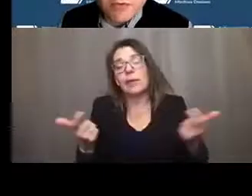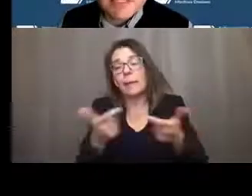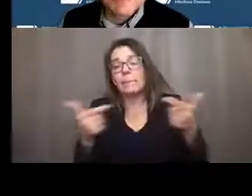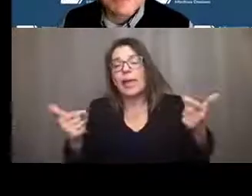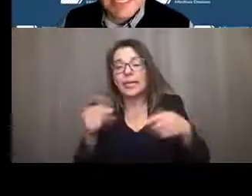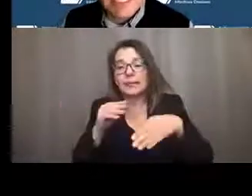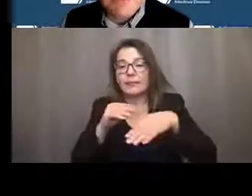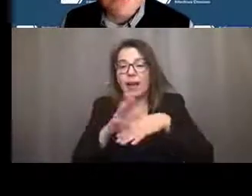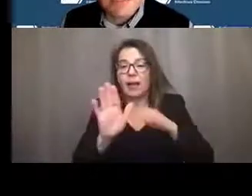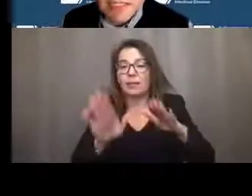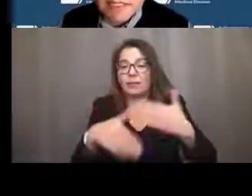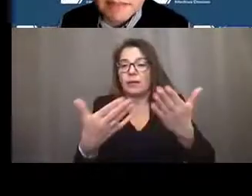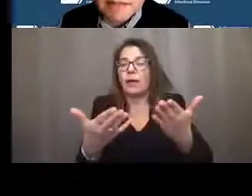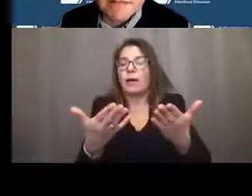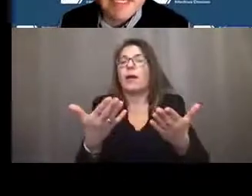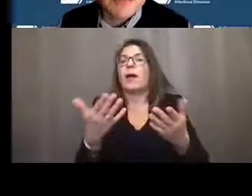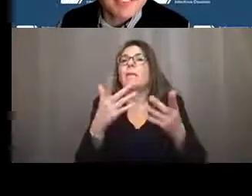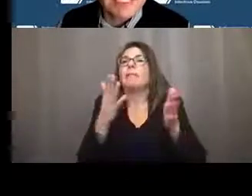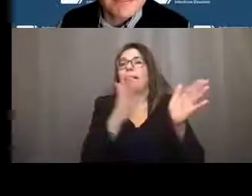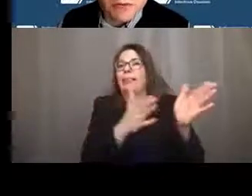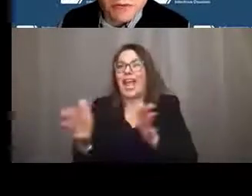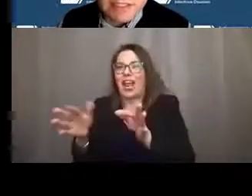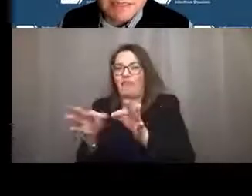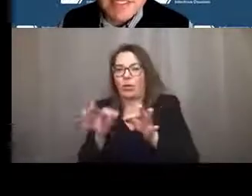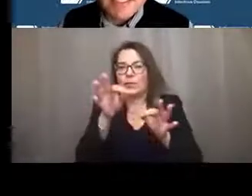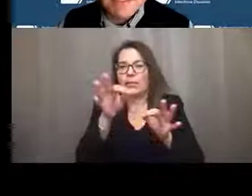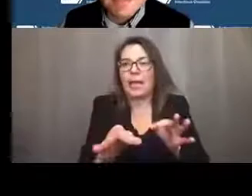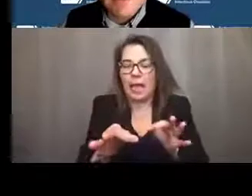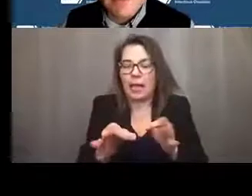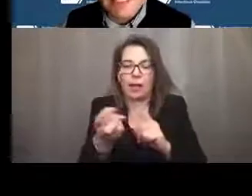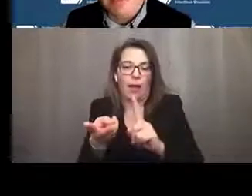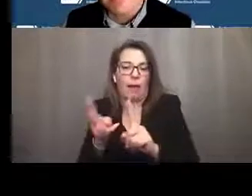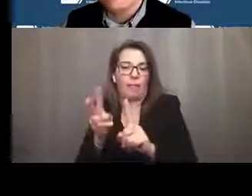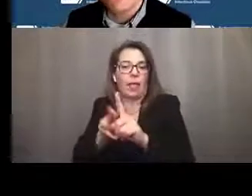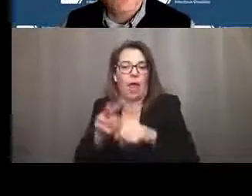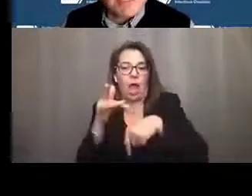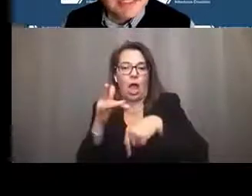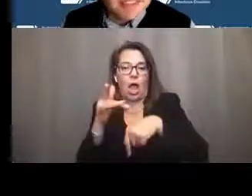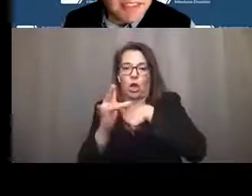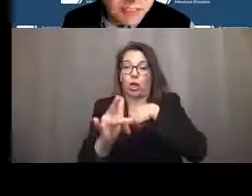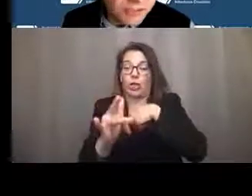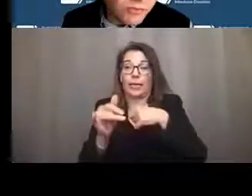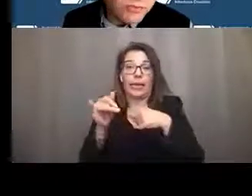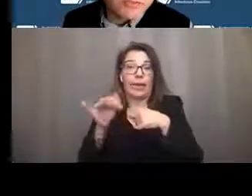is to plan for delays and apply early, that way if you run into any issues,